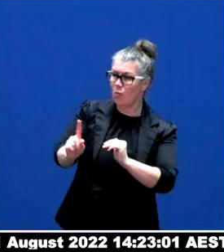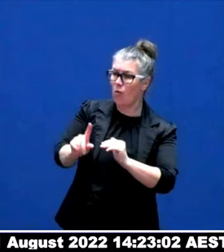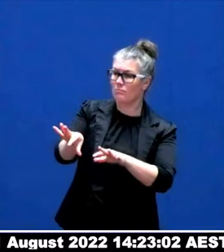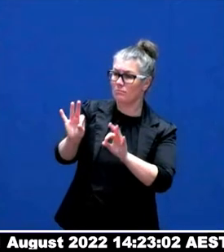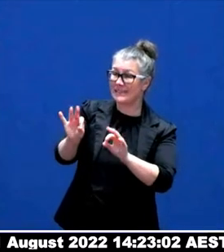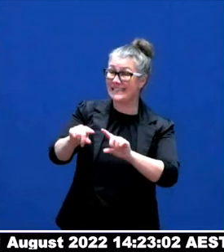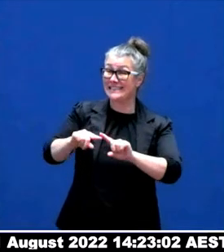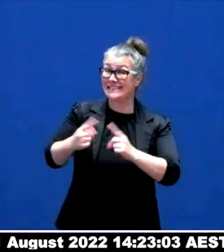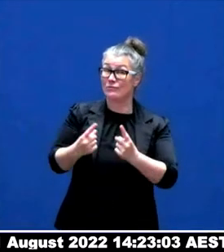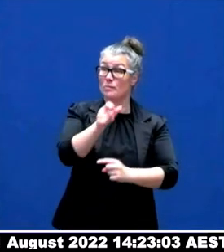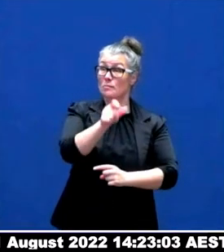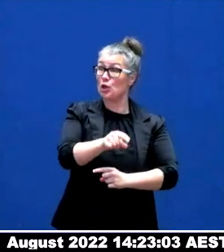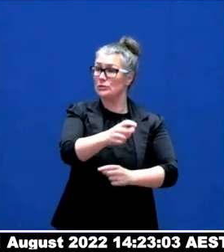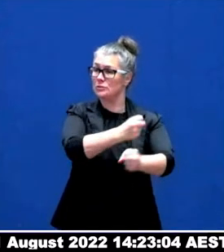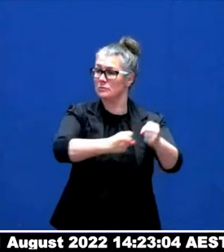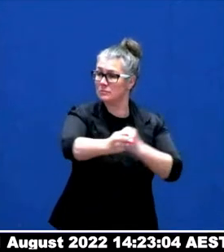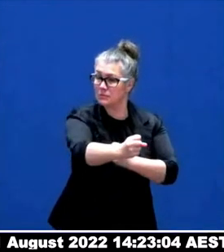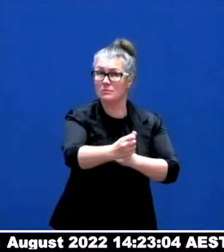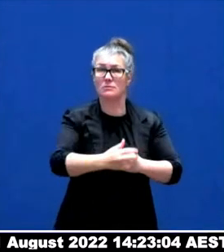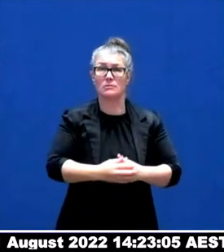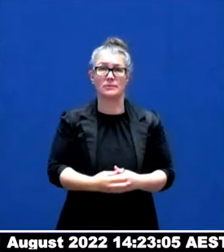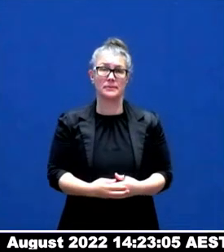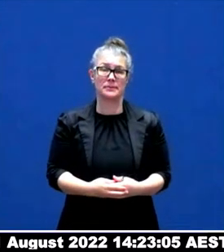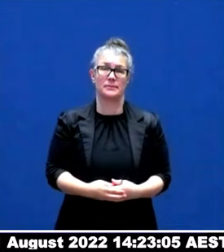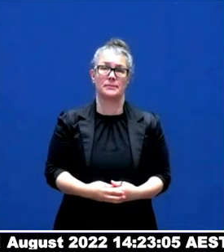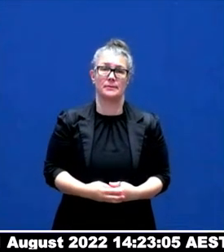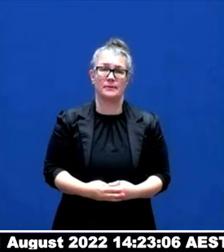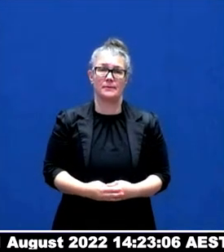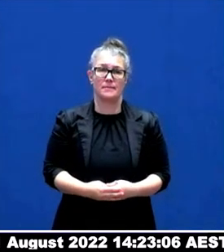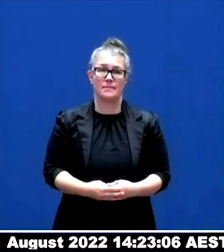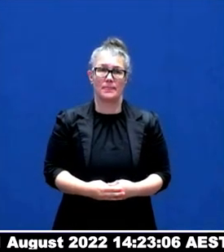support coordinator. CHAIR: Sorry. Thank you, Chair.